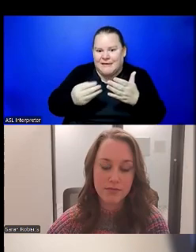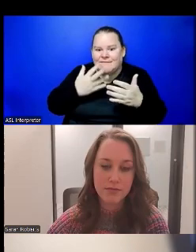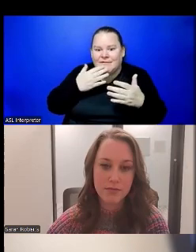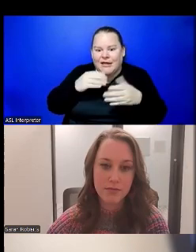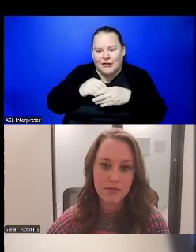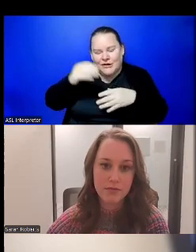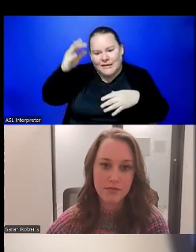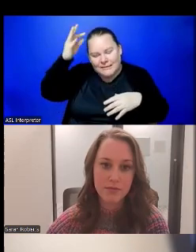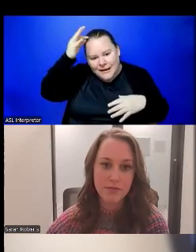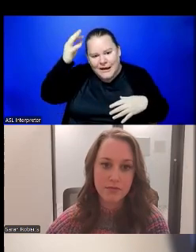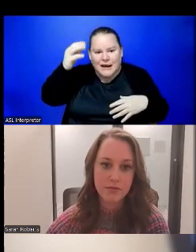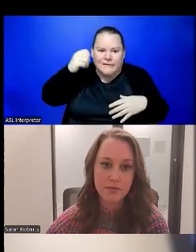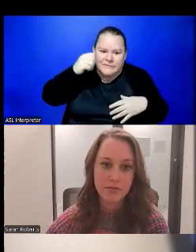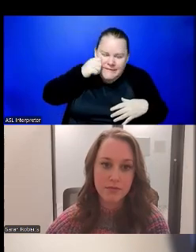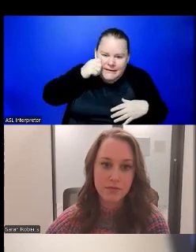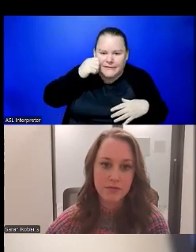one of the genes that's deleted in that region.